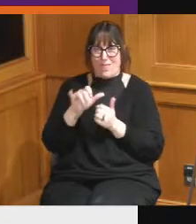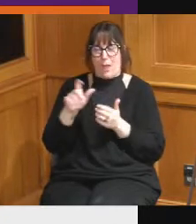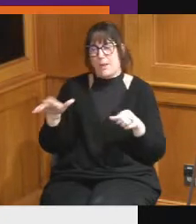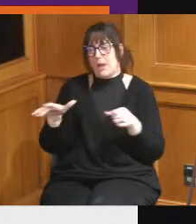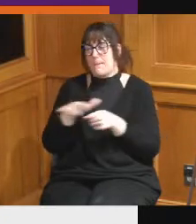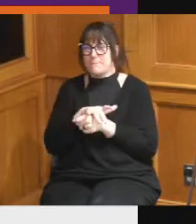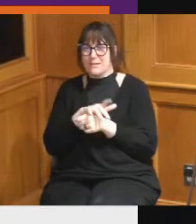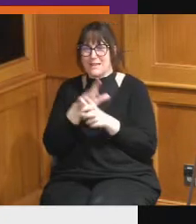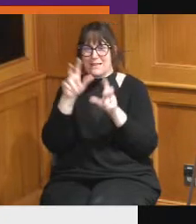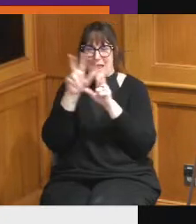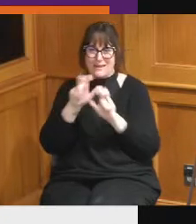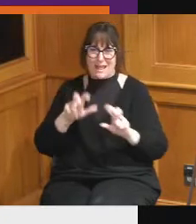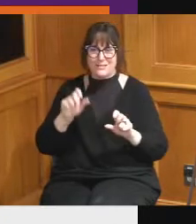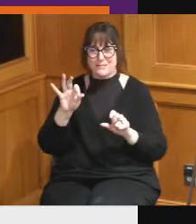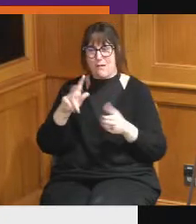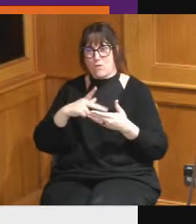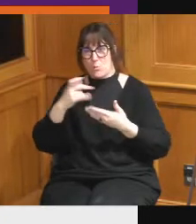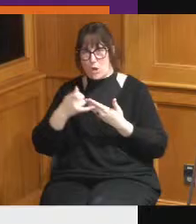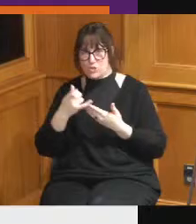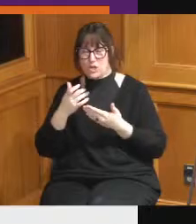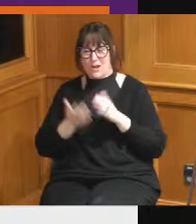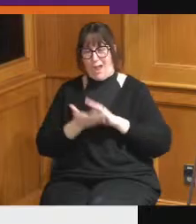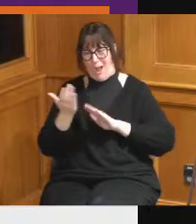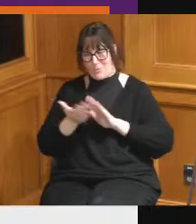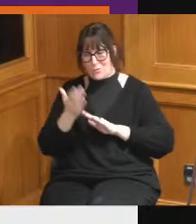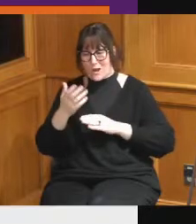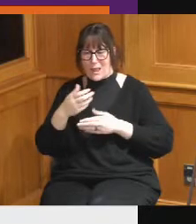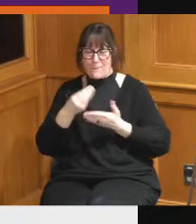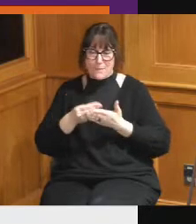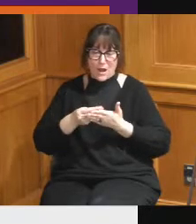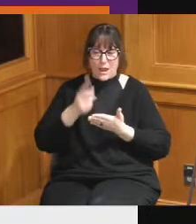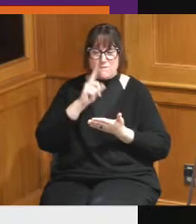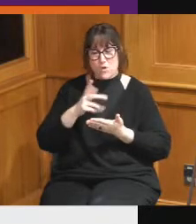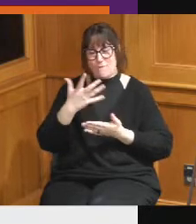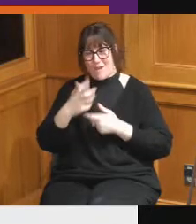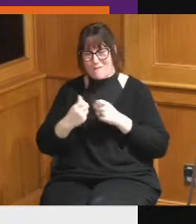here's our total operating budget over the next 15 years here's all the other financing we've put in